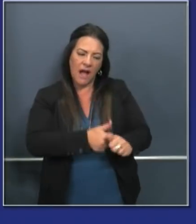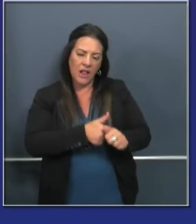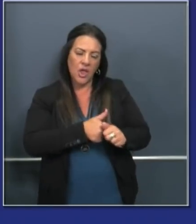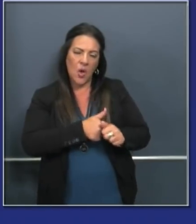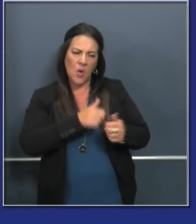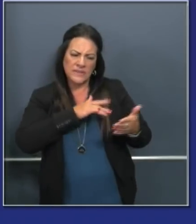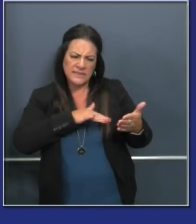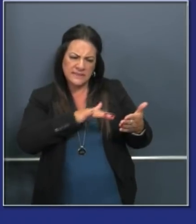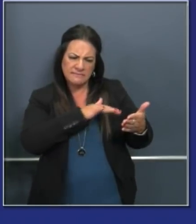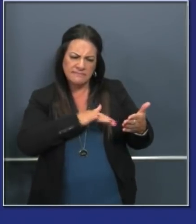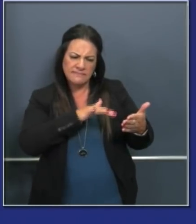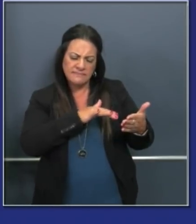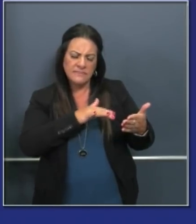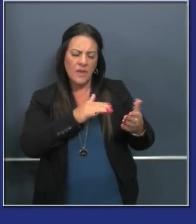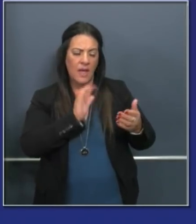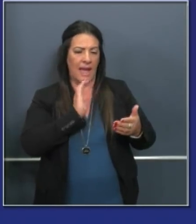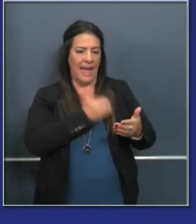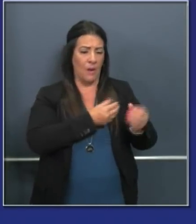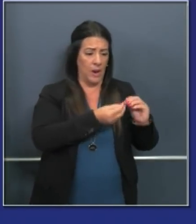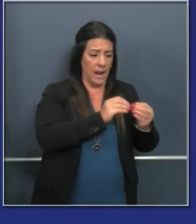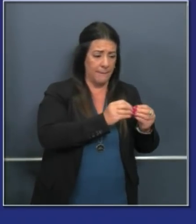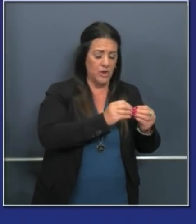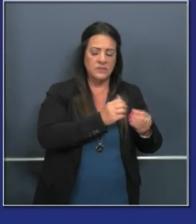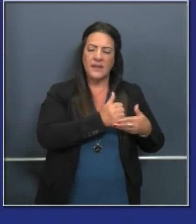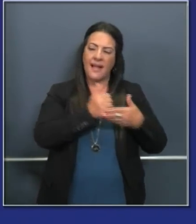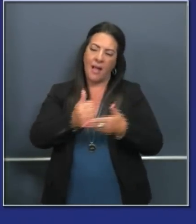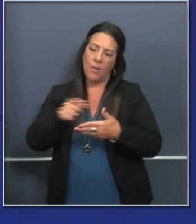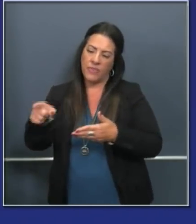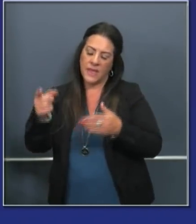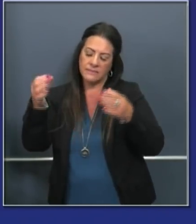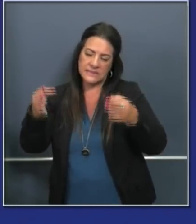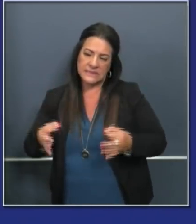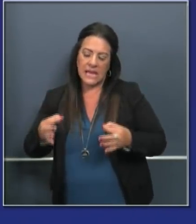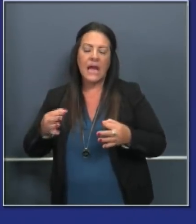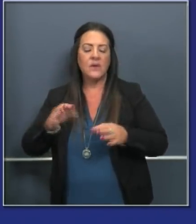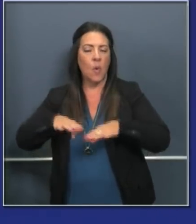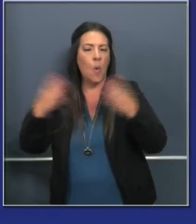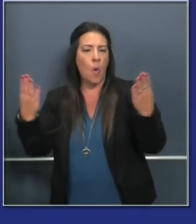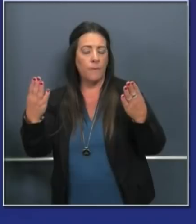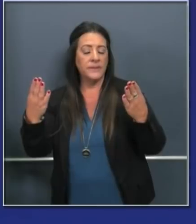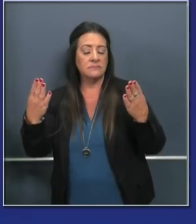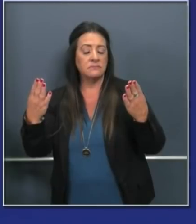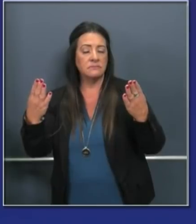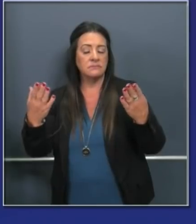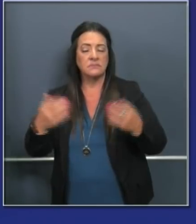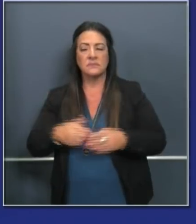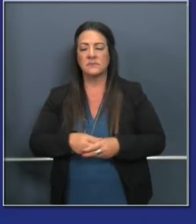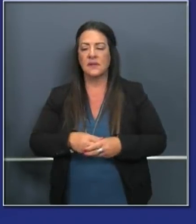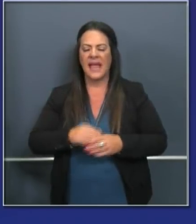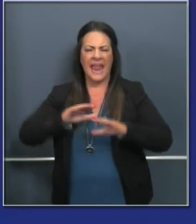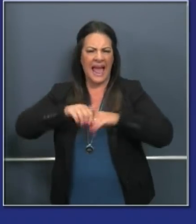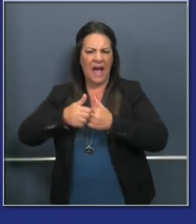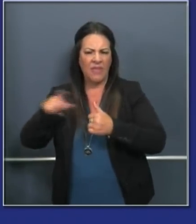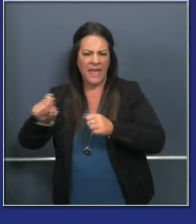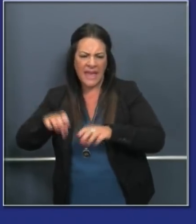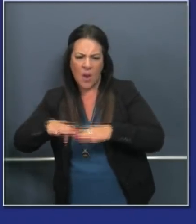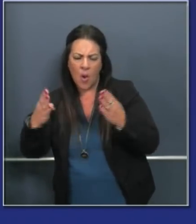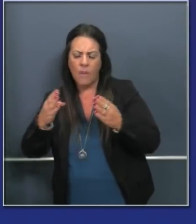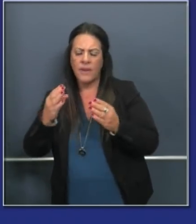SPACE. THAT IS AN EXAMPLE OF THE DATA INFORMING DECISION-MAKING AND THAT IS EXACTLY WHAT WE'LL BE DOING AS